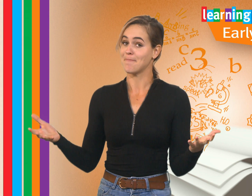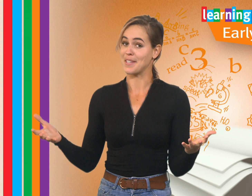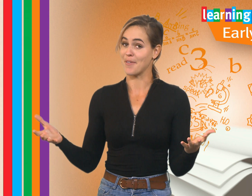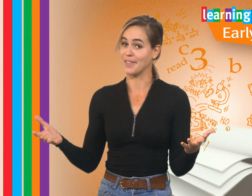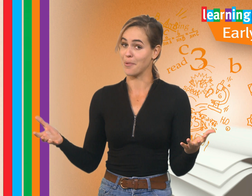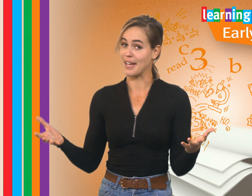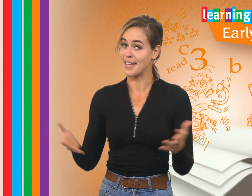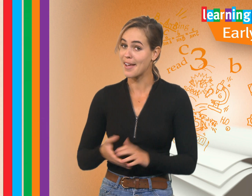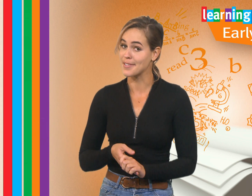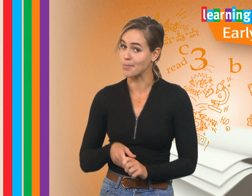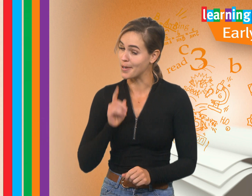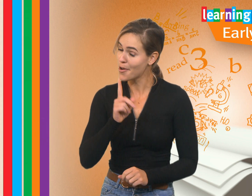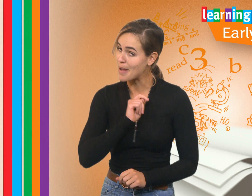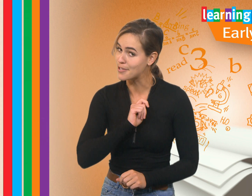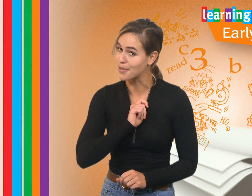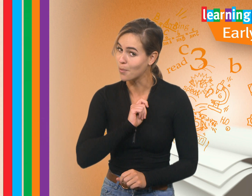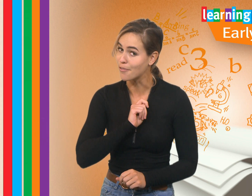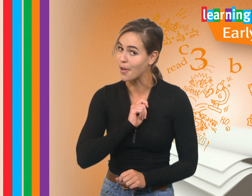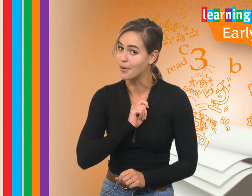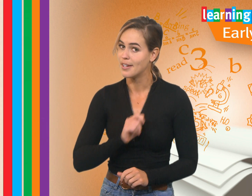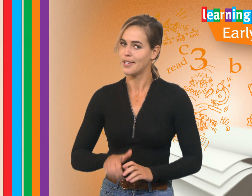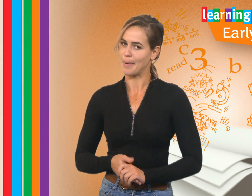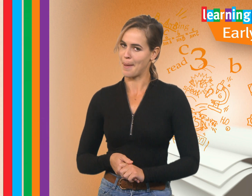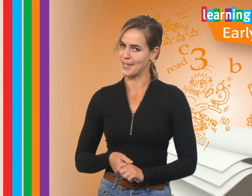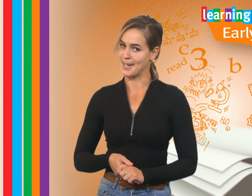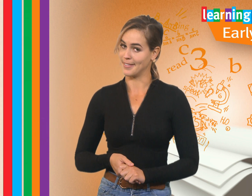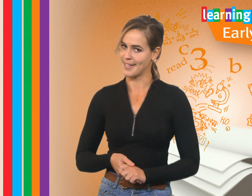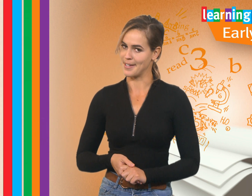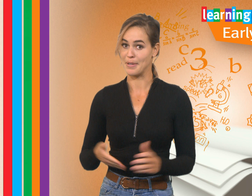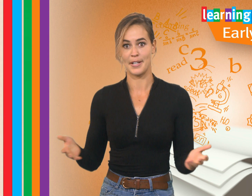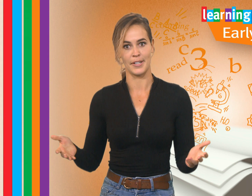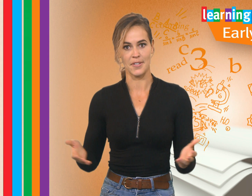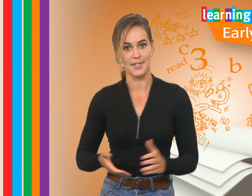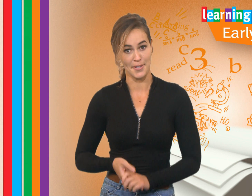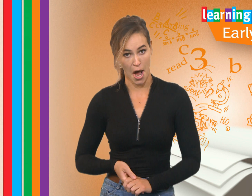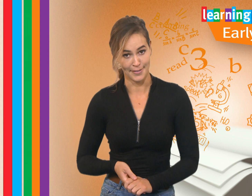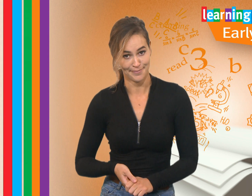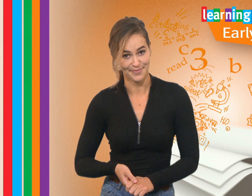Some of the little pigs’ houses were no match for the wolf though. Perhaps they need a lesson in materials and design.